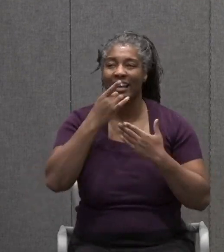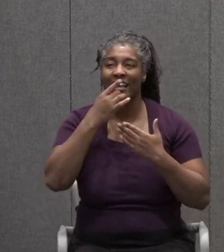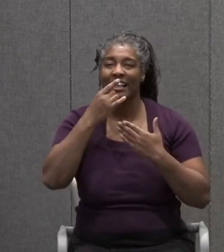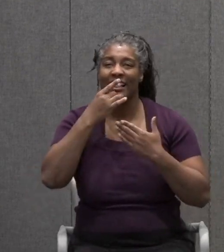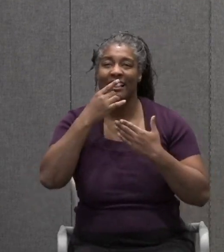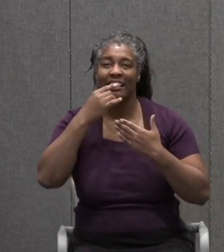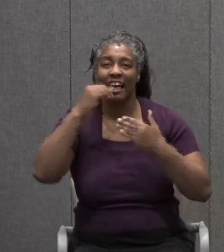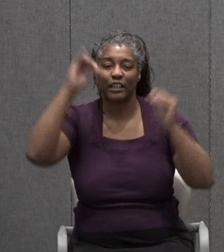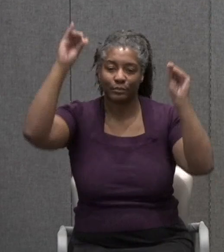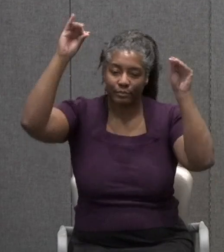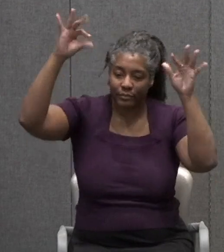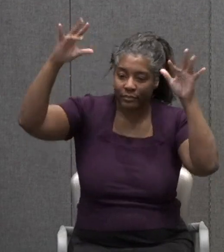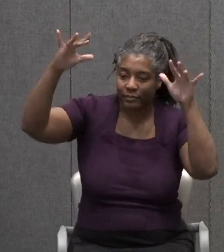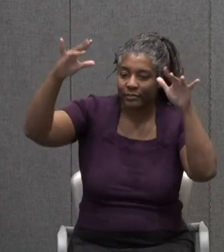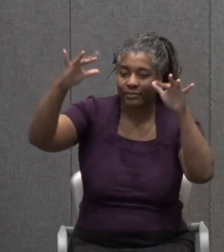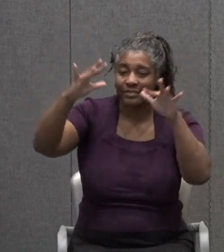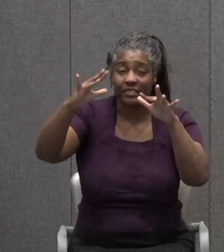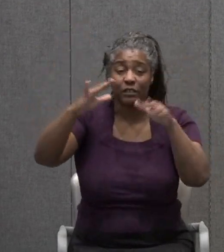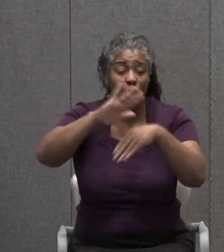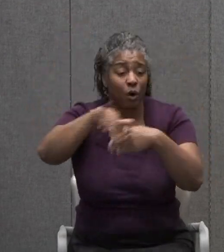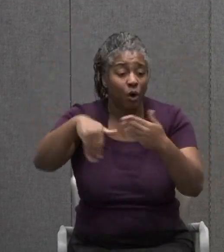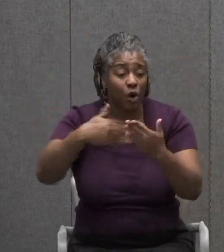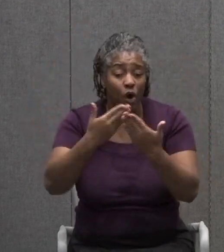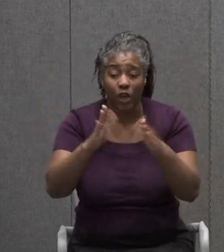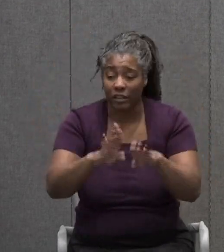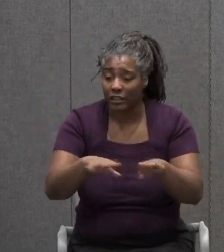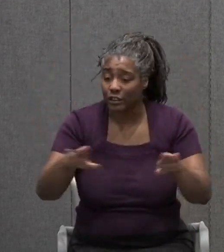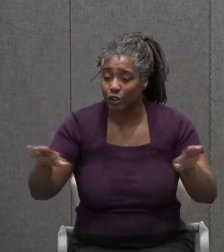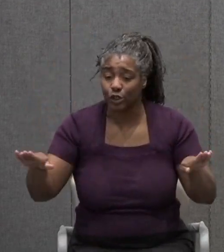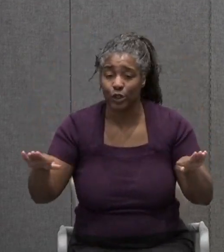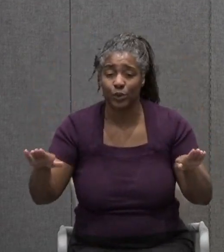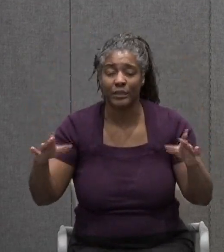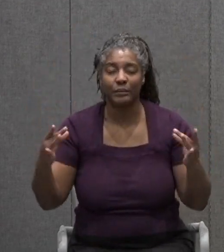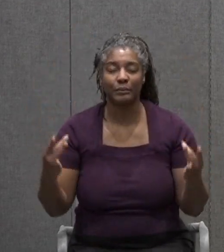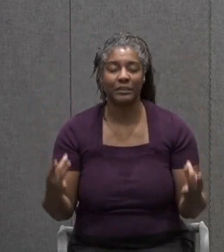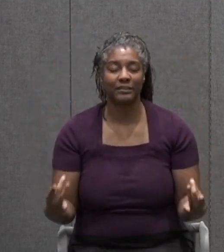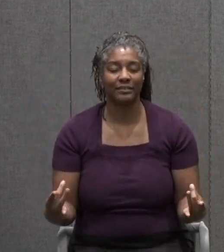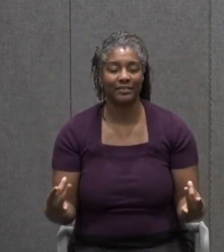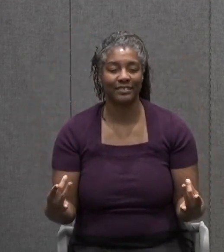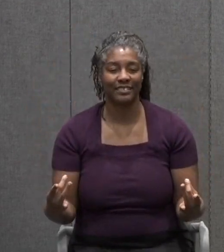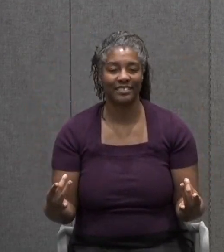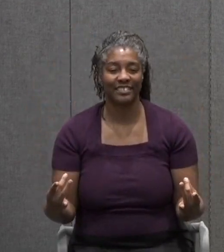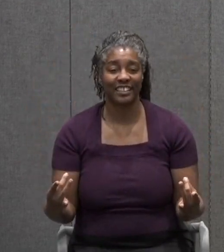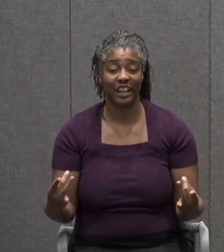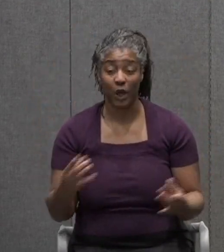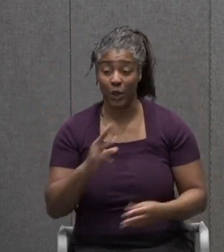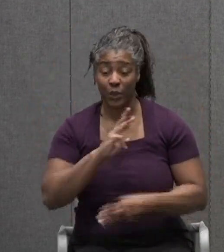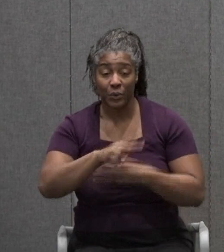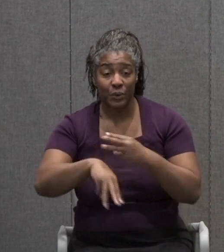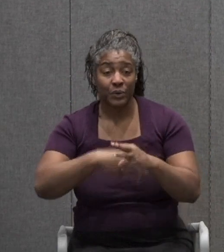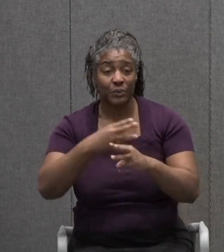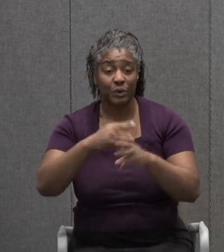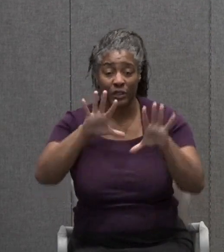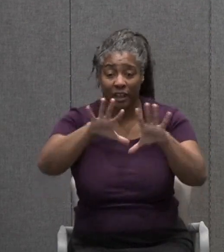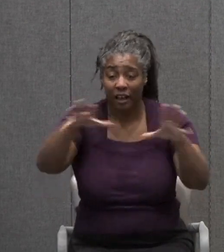Let's try that again together. May the whole world be filled with joy, peace, love